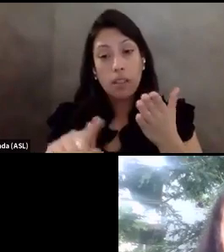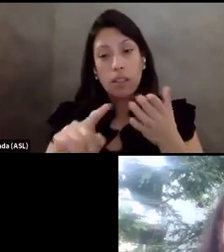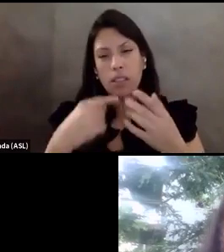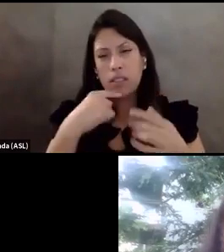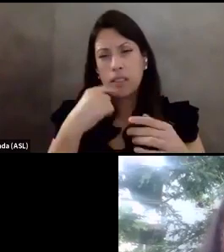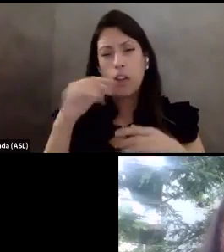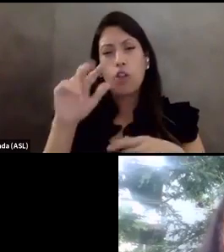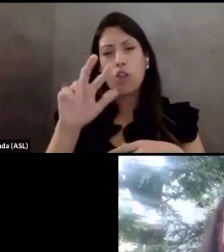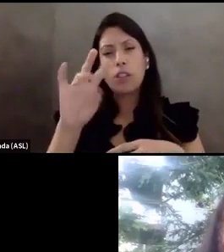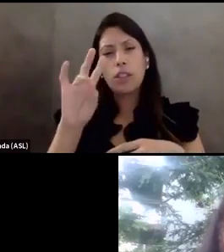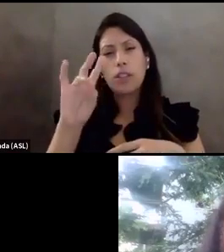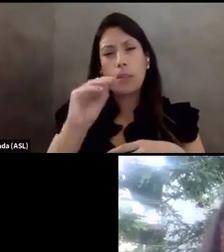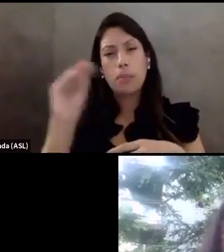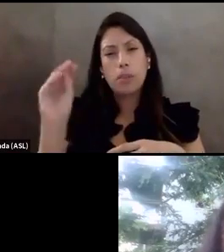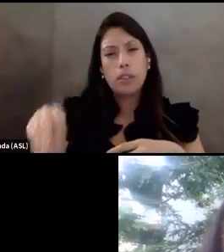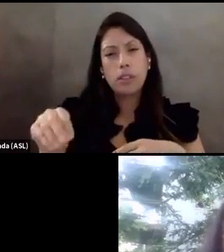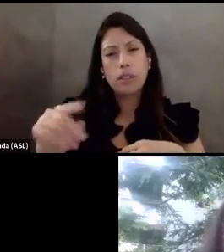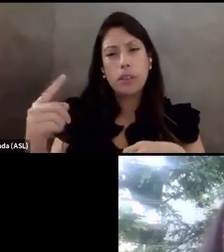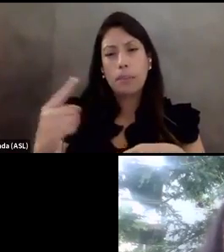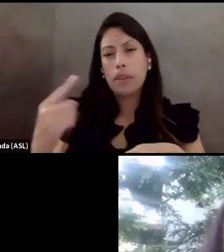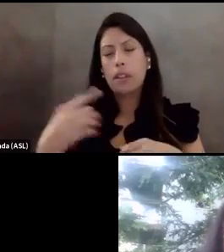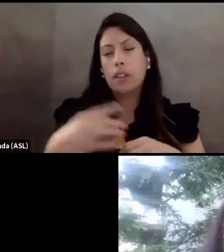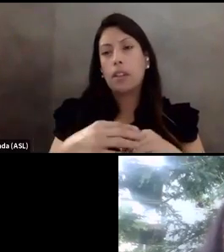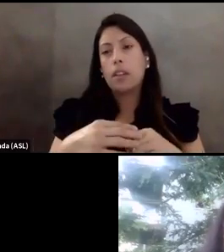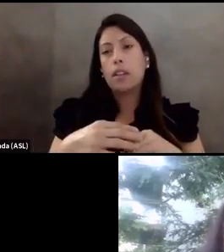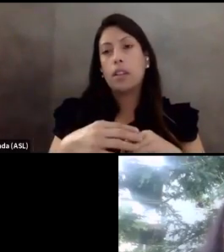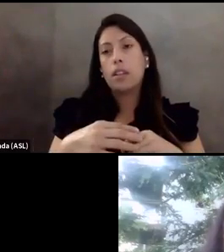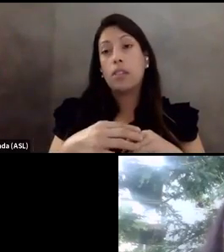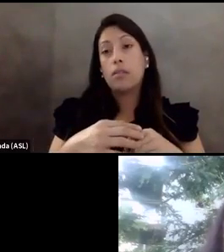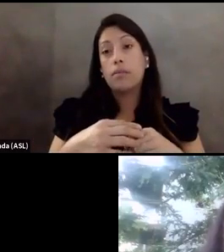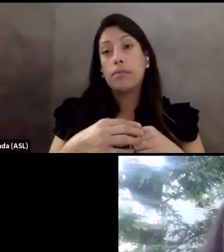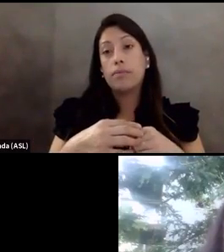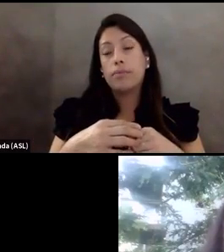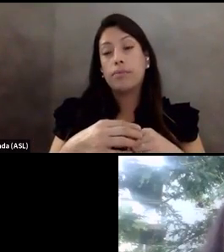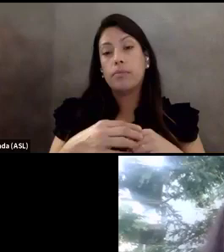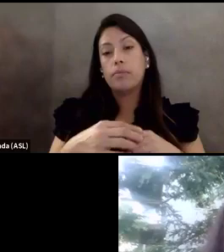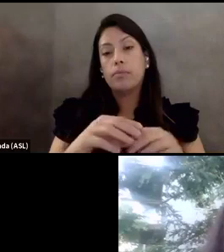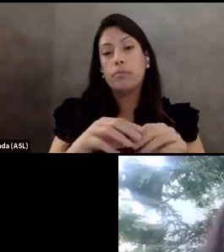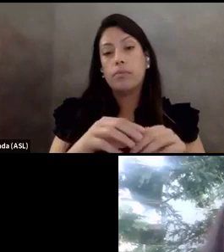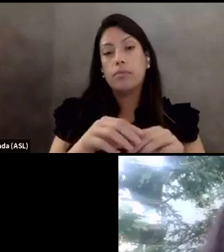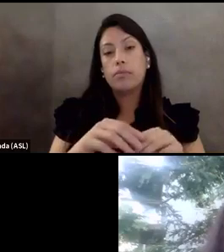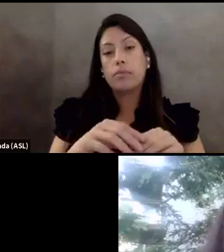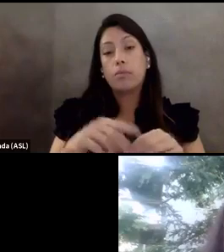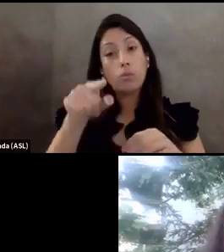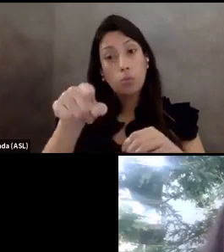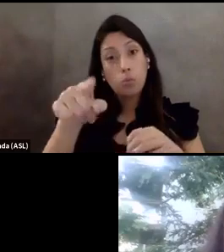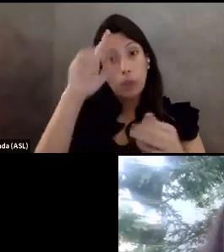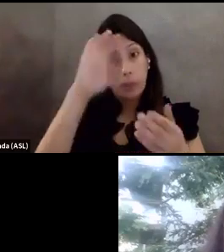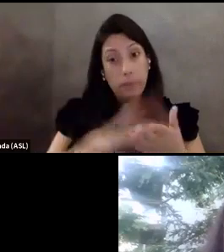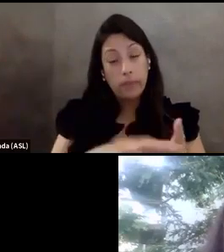Do you think this is largely because of.